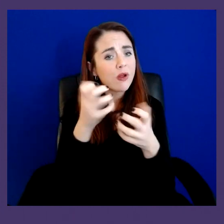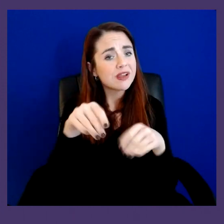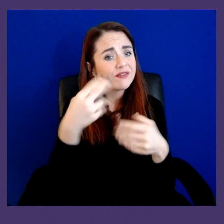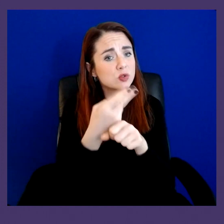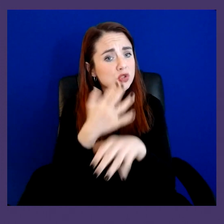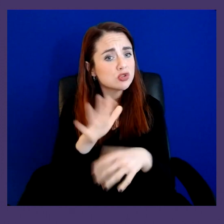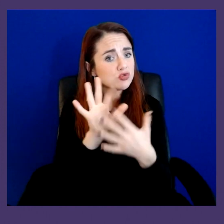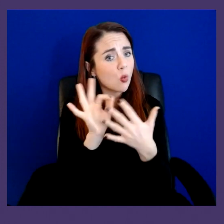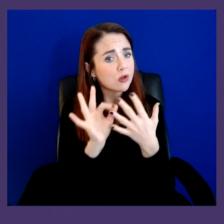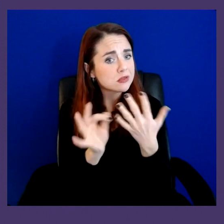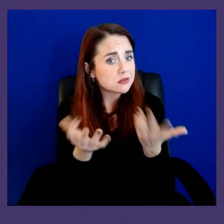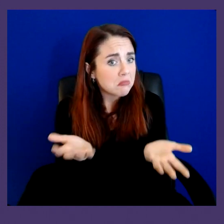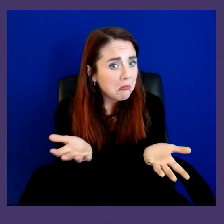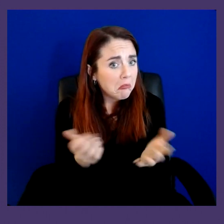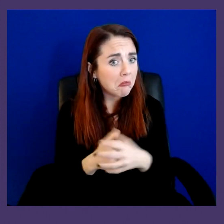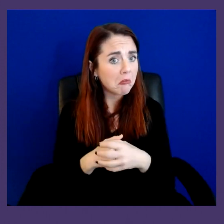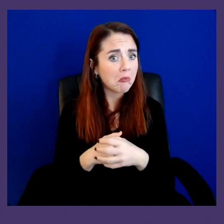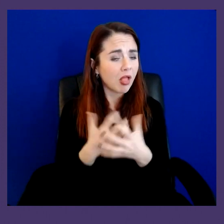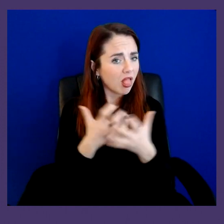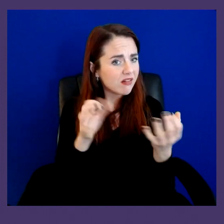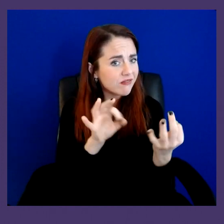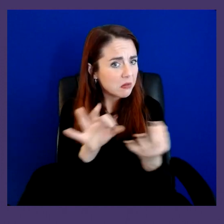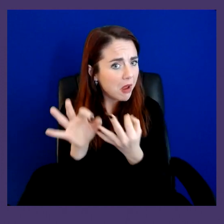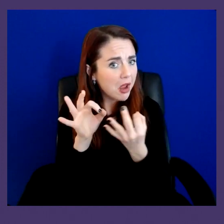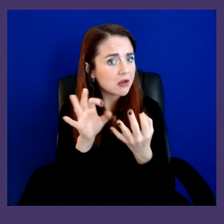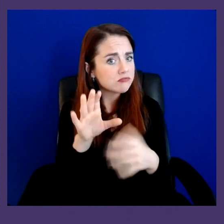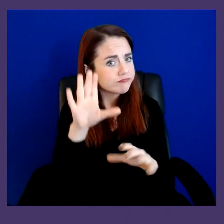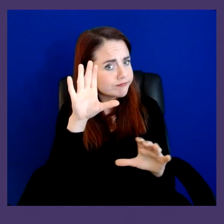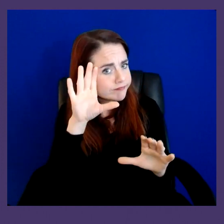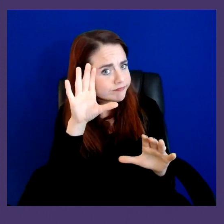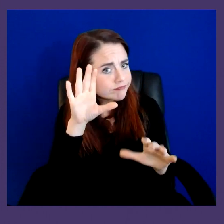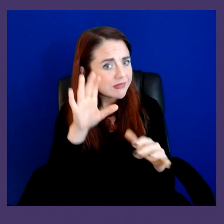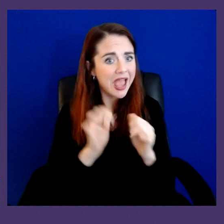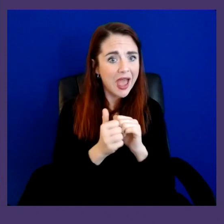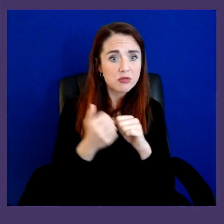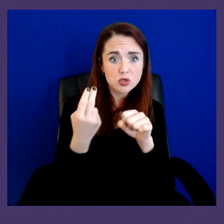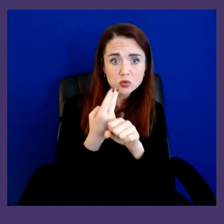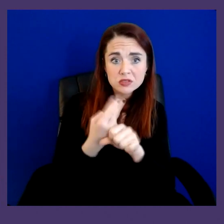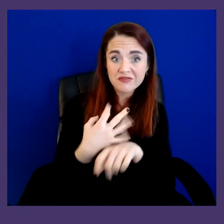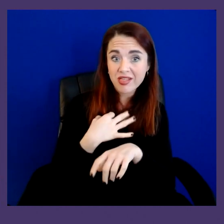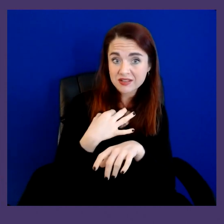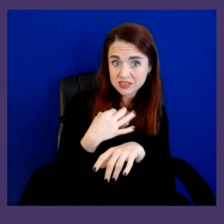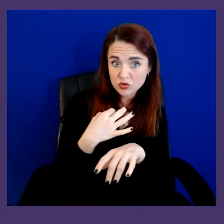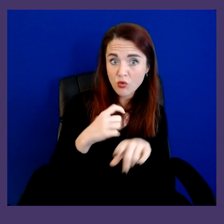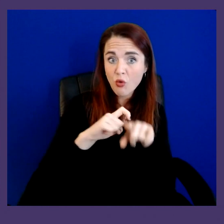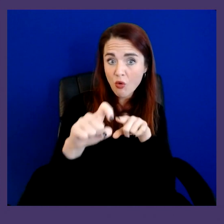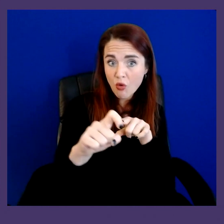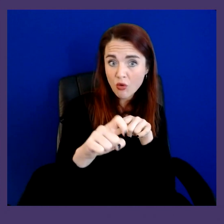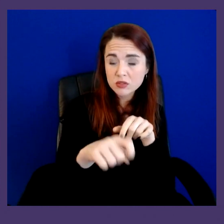We heard a lot of feedback about how they use the volunteer calls. It might be Monday morning